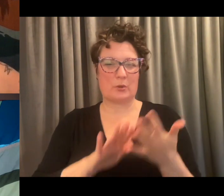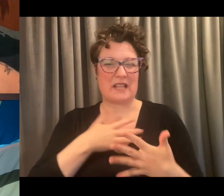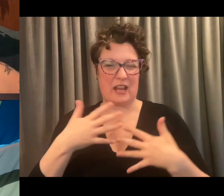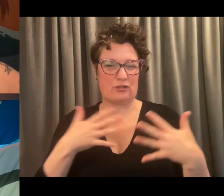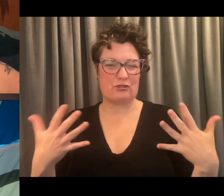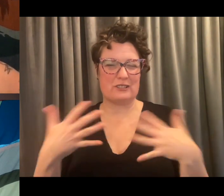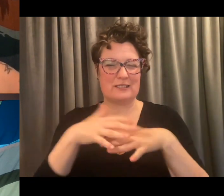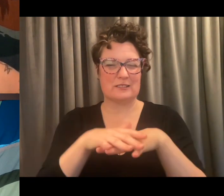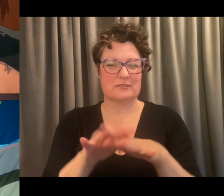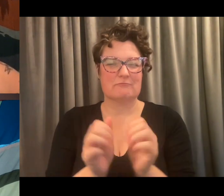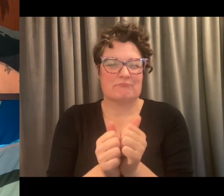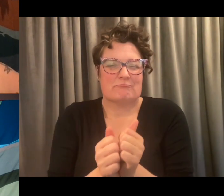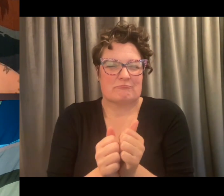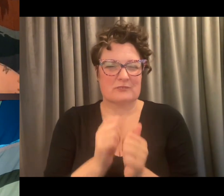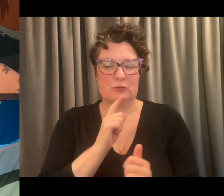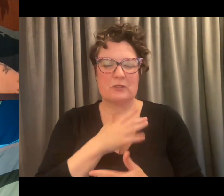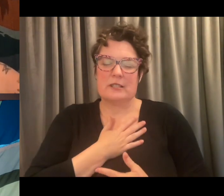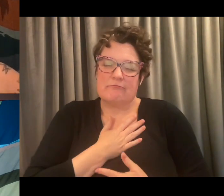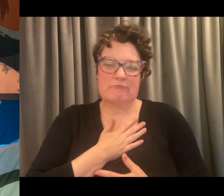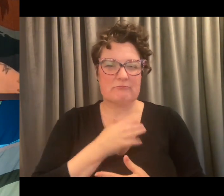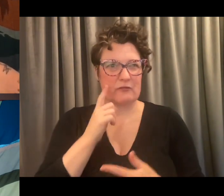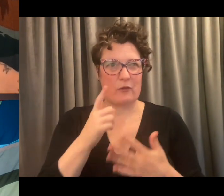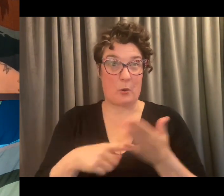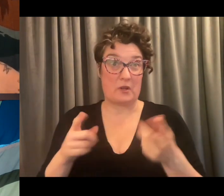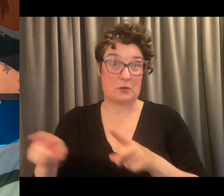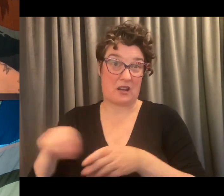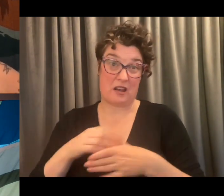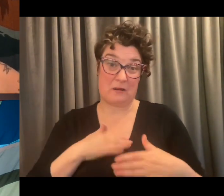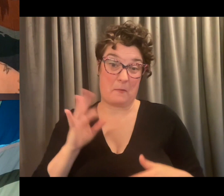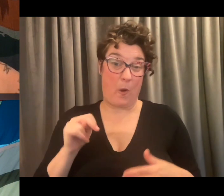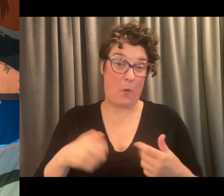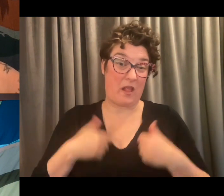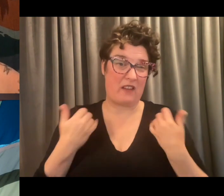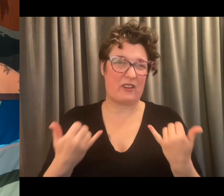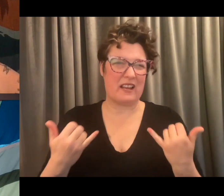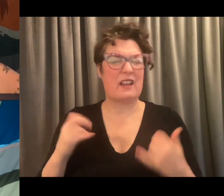actually very resonant for stuff going on in my own life right now, so Rebekah: hmm. Yeah.